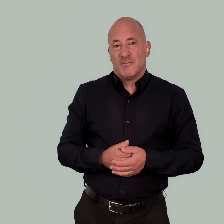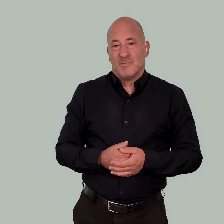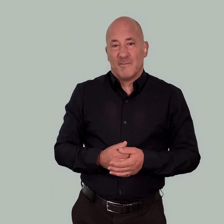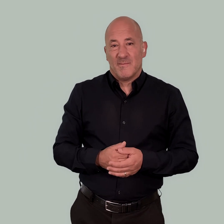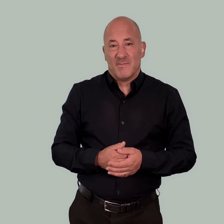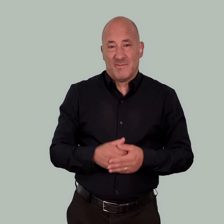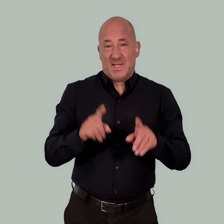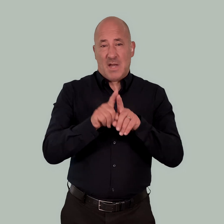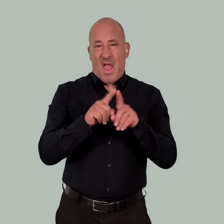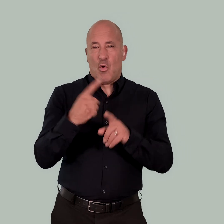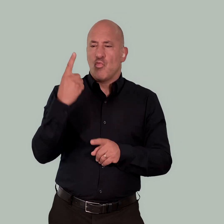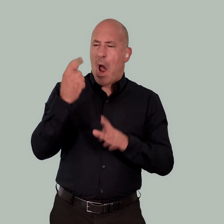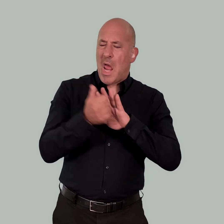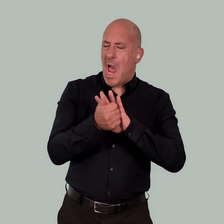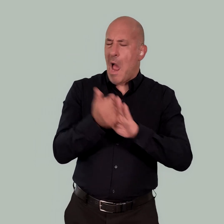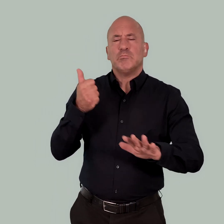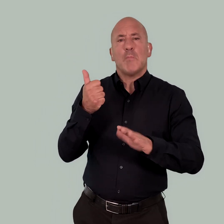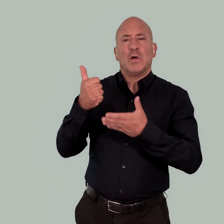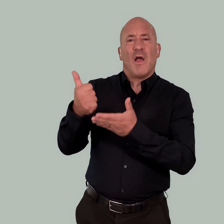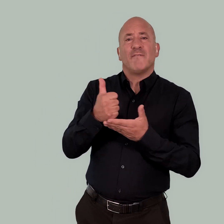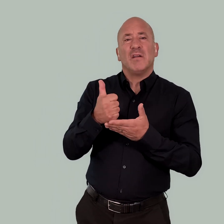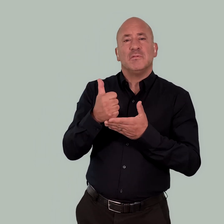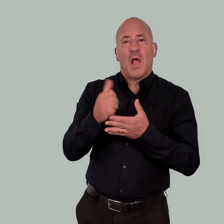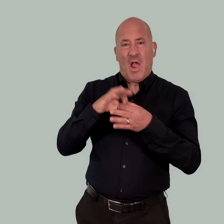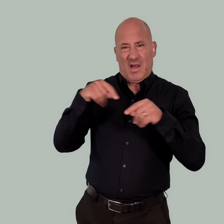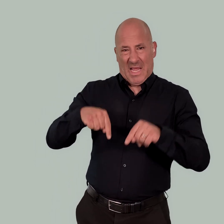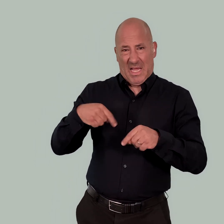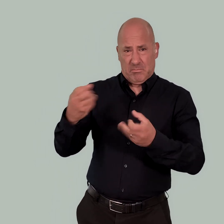It is, as one expert adviser to this review put it,